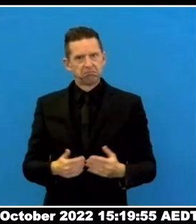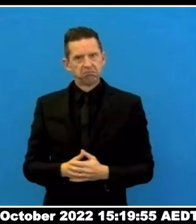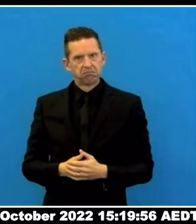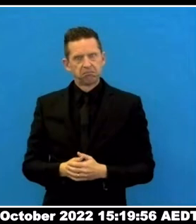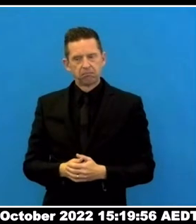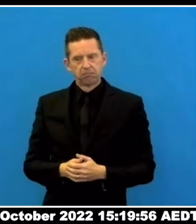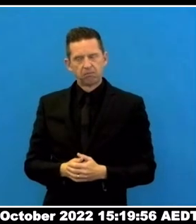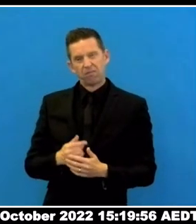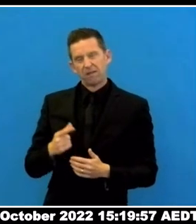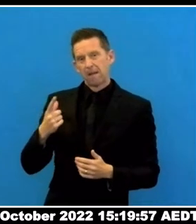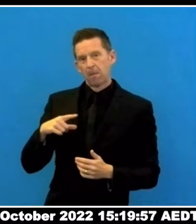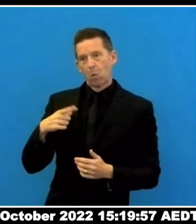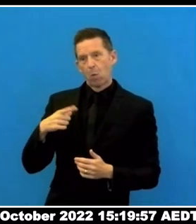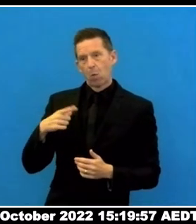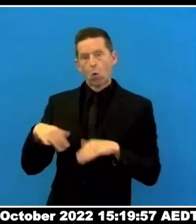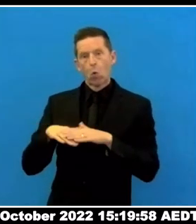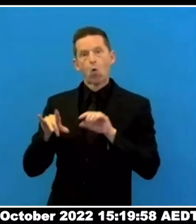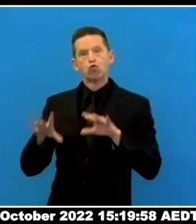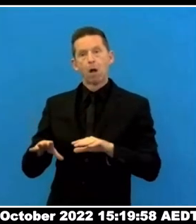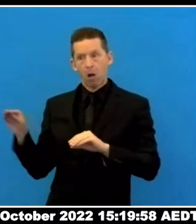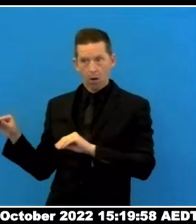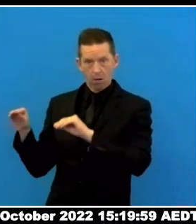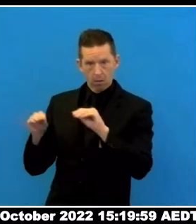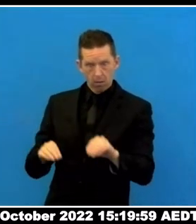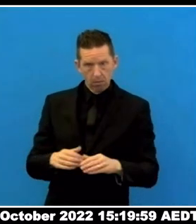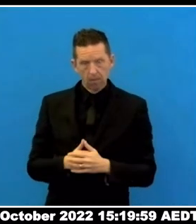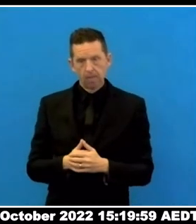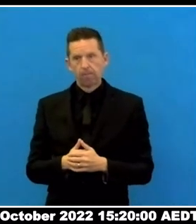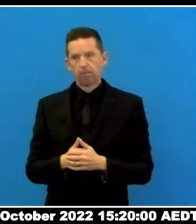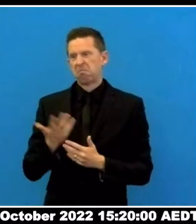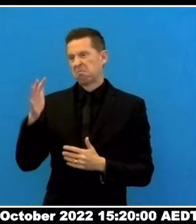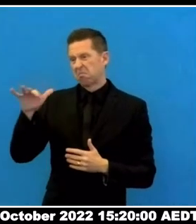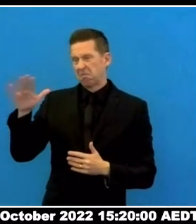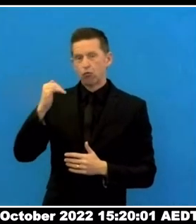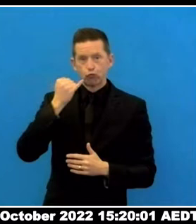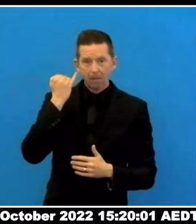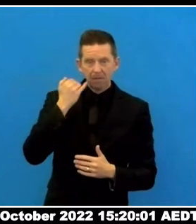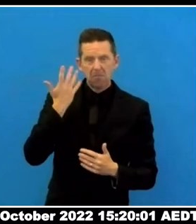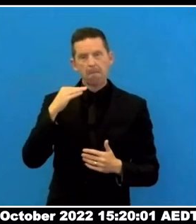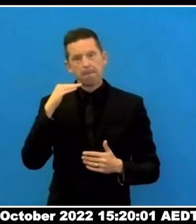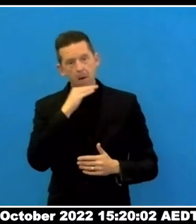because they are here in Australia and somewhere in Shepparton or Melbourne rural areas.